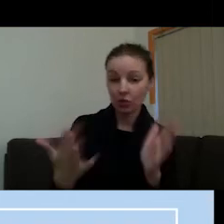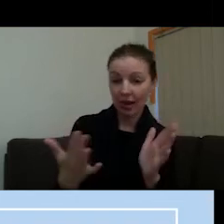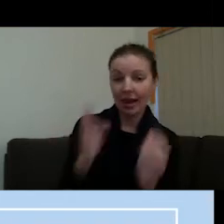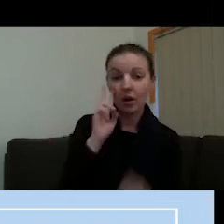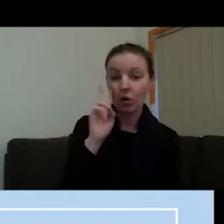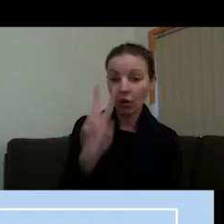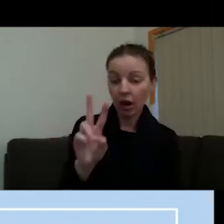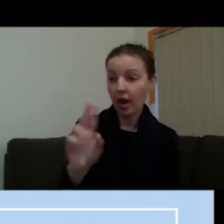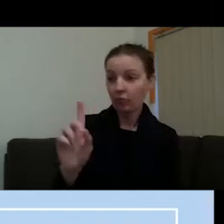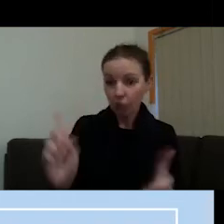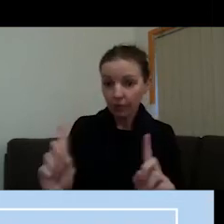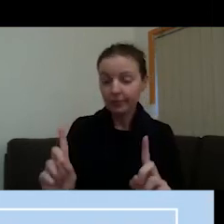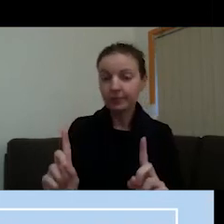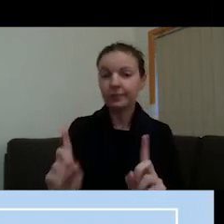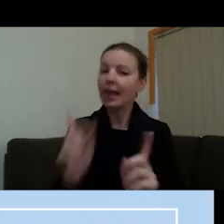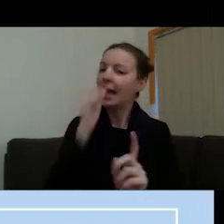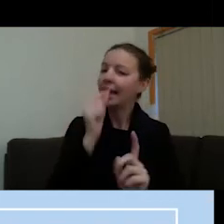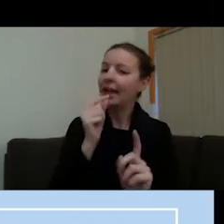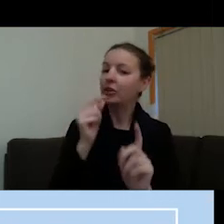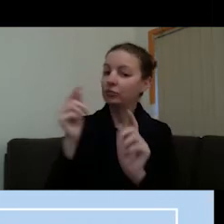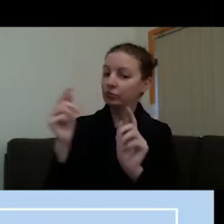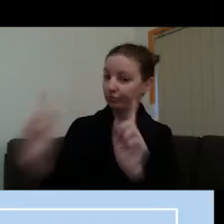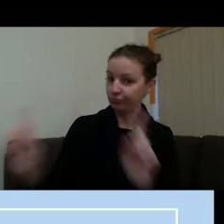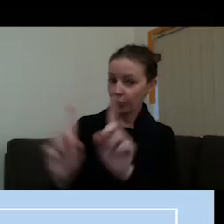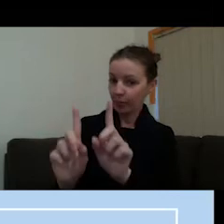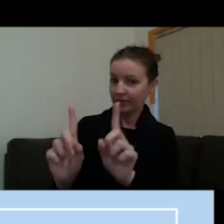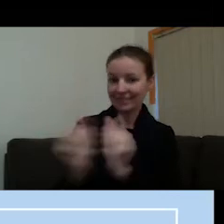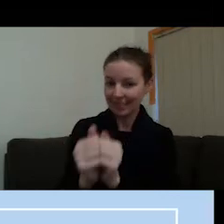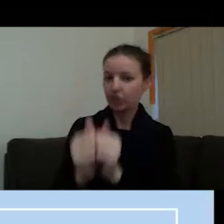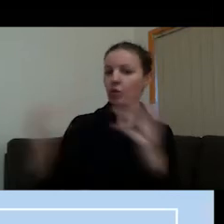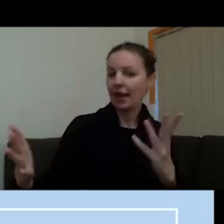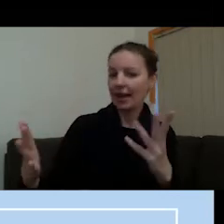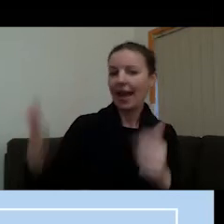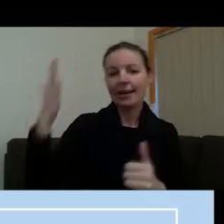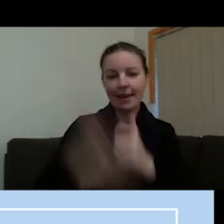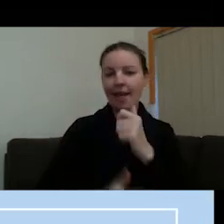Is there ways to disagree with each other and never reach a resolution? And to do that while